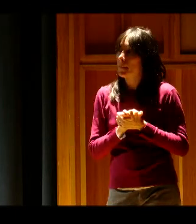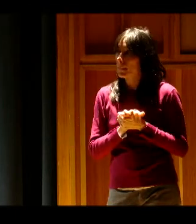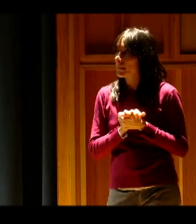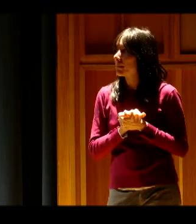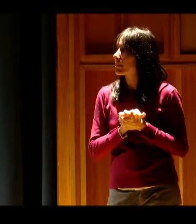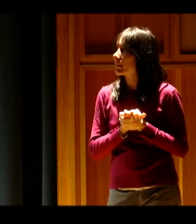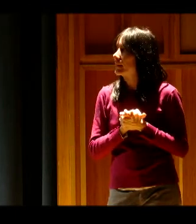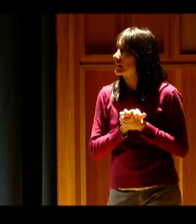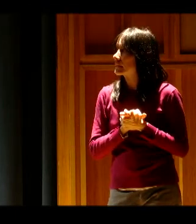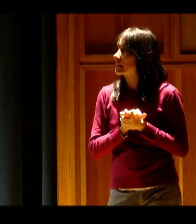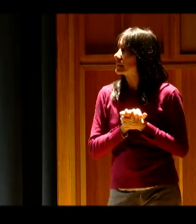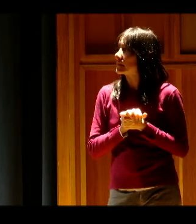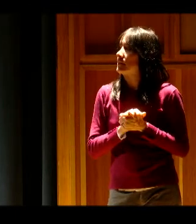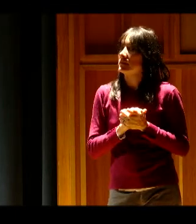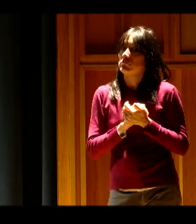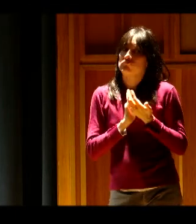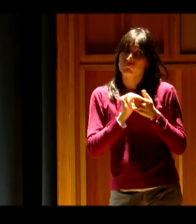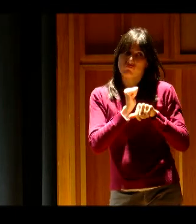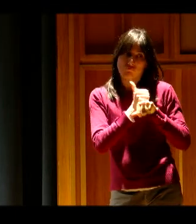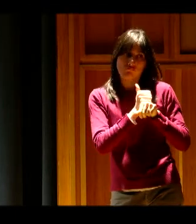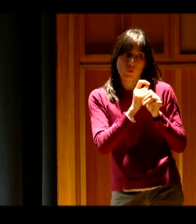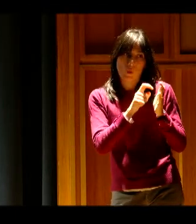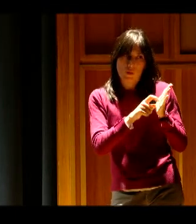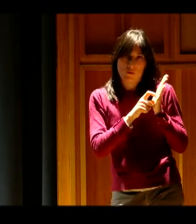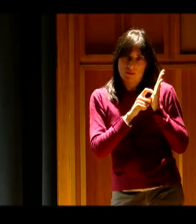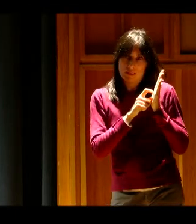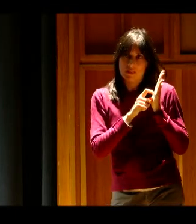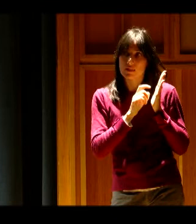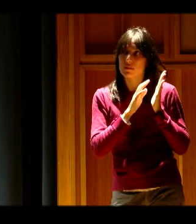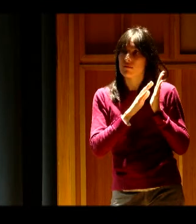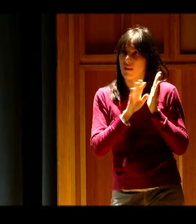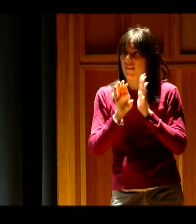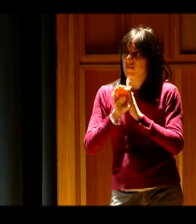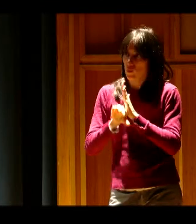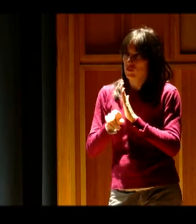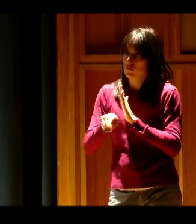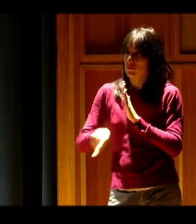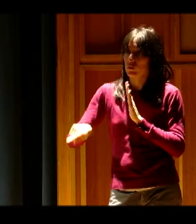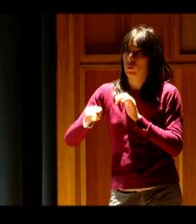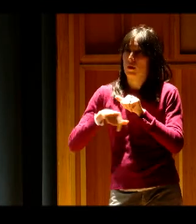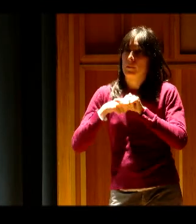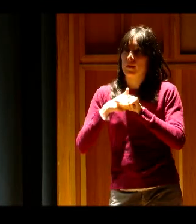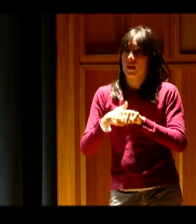compliancy force change and I think we're in this space.